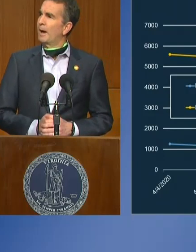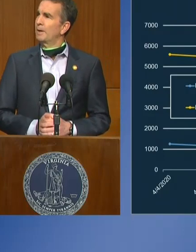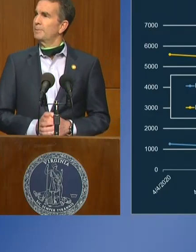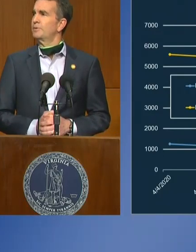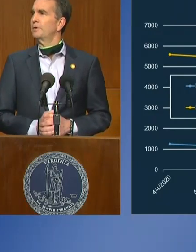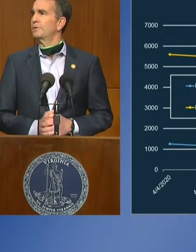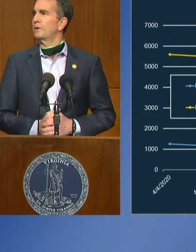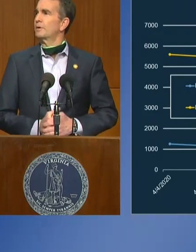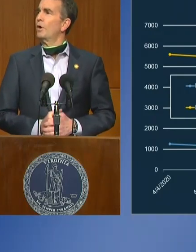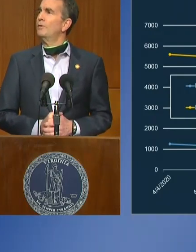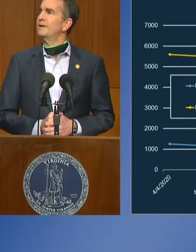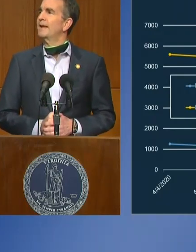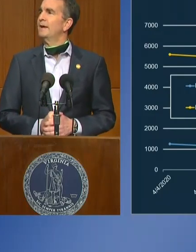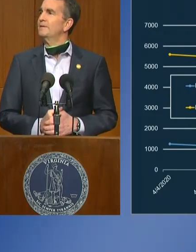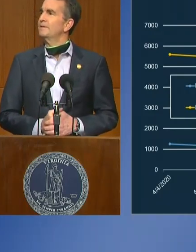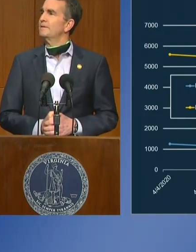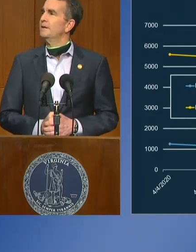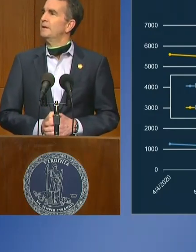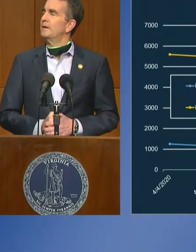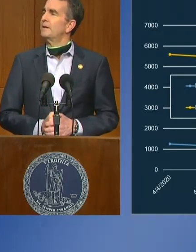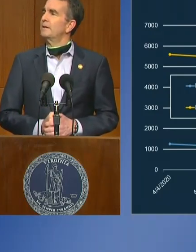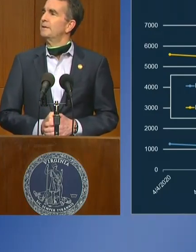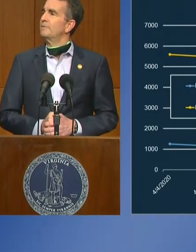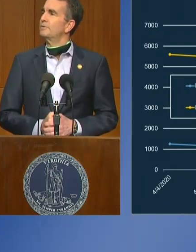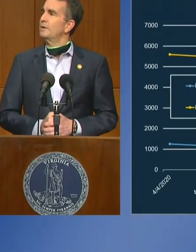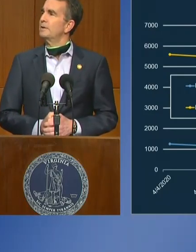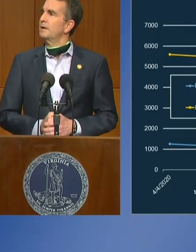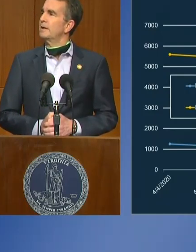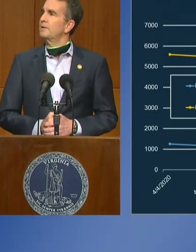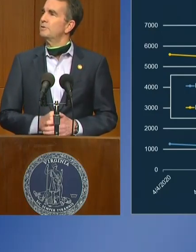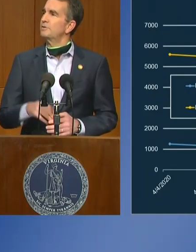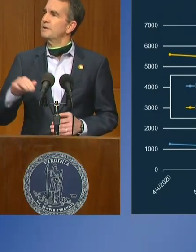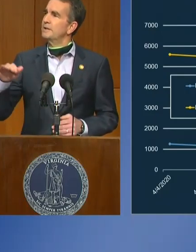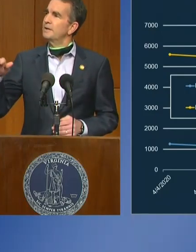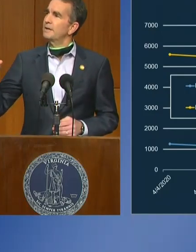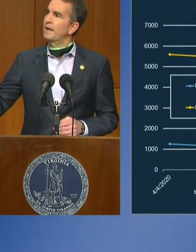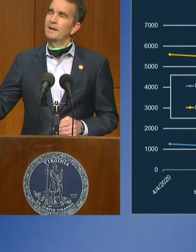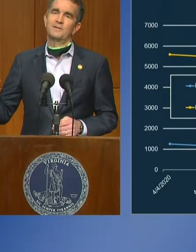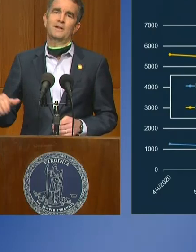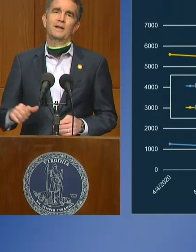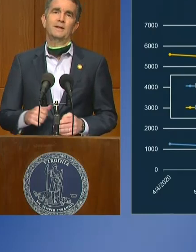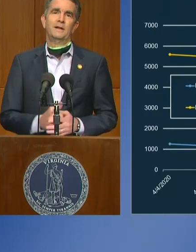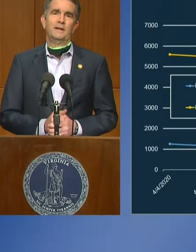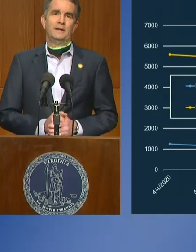THROUGHOUT THE COMMONWEALTH OF VIRGINIA. THE BLUE LINE ON THE